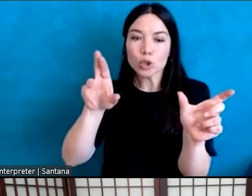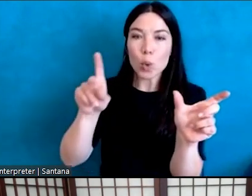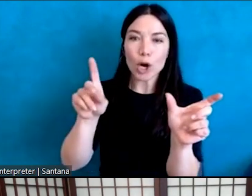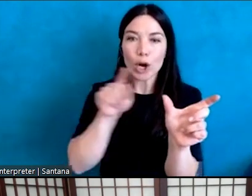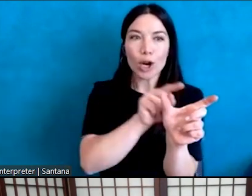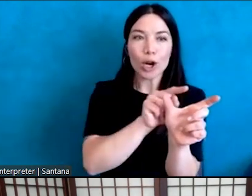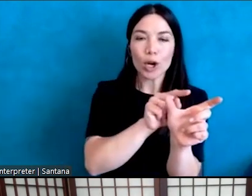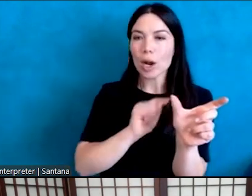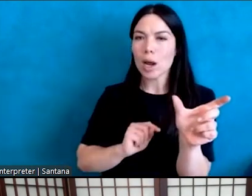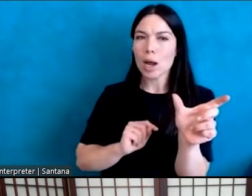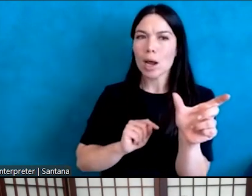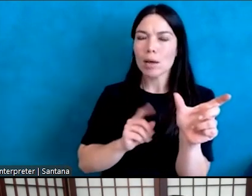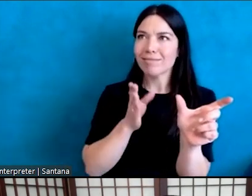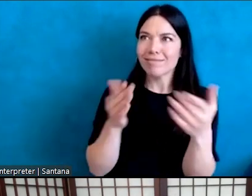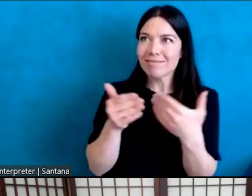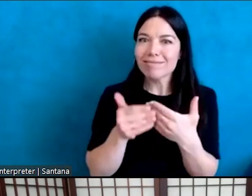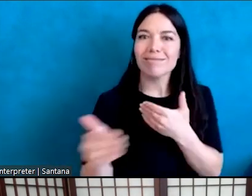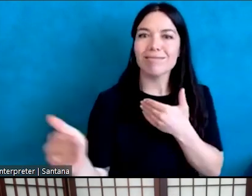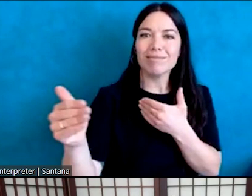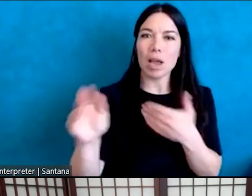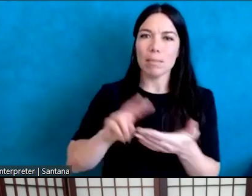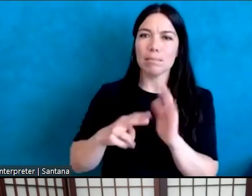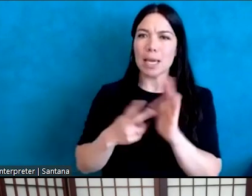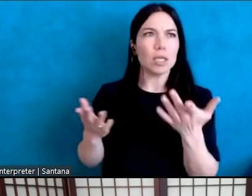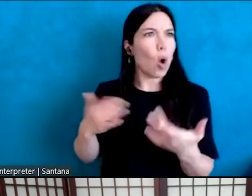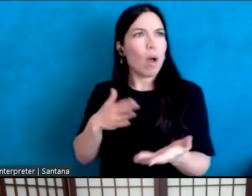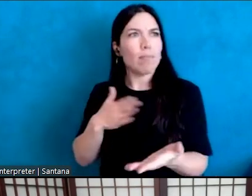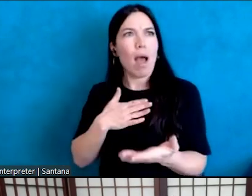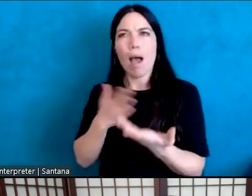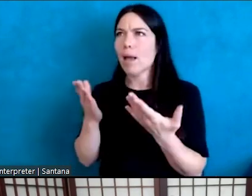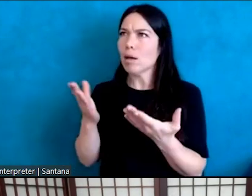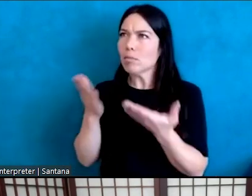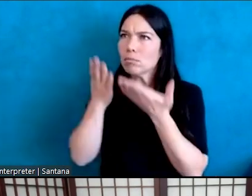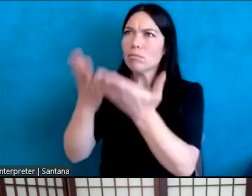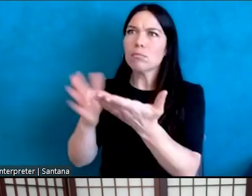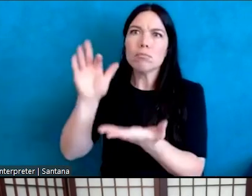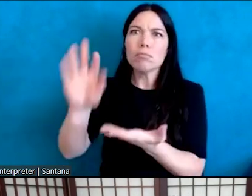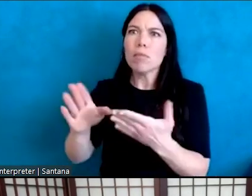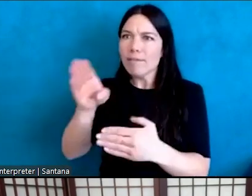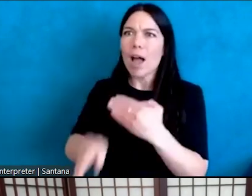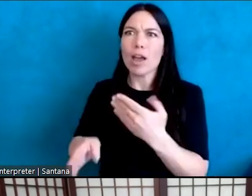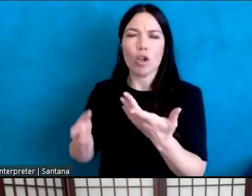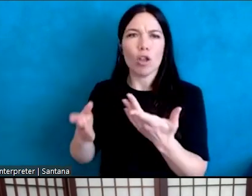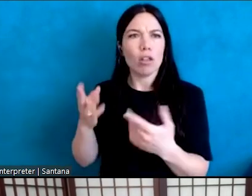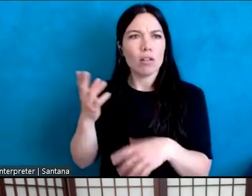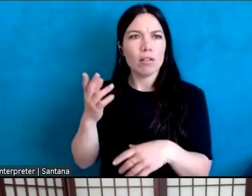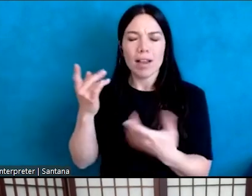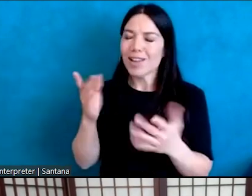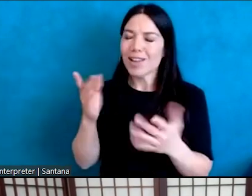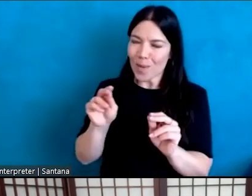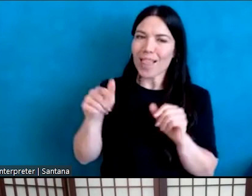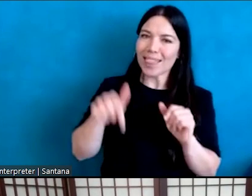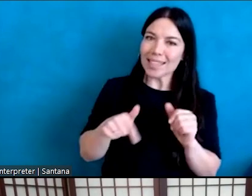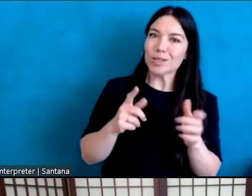I'm talking about a way to move toward that with the recognition that my thoughts are preliminary and that other people can and should add to them.